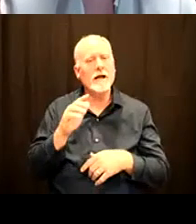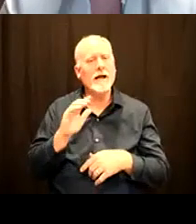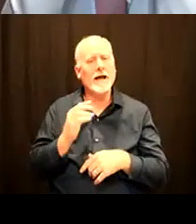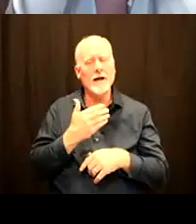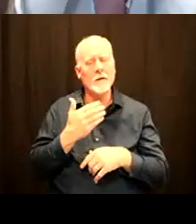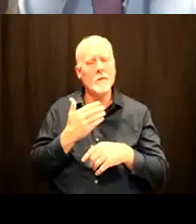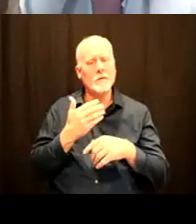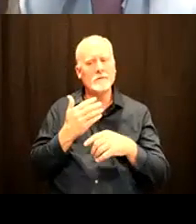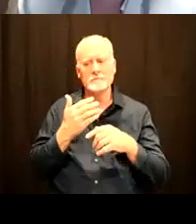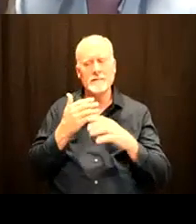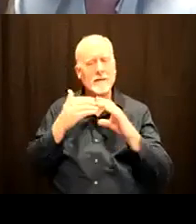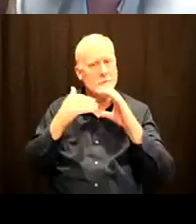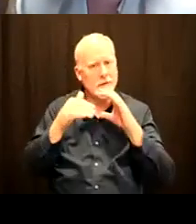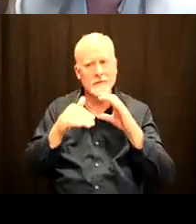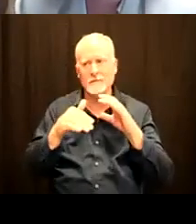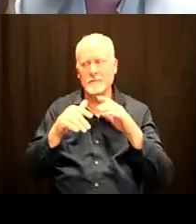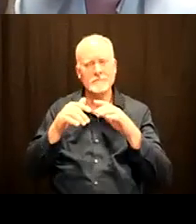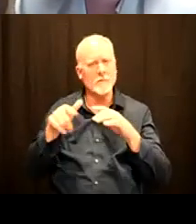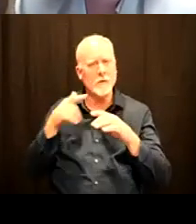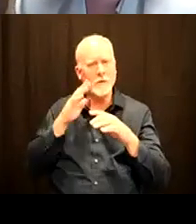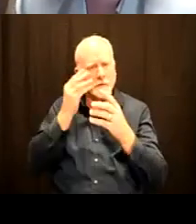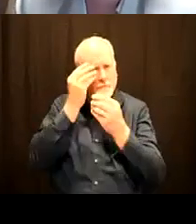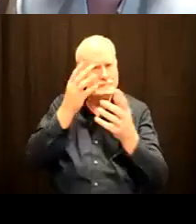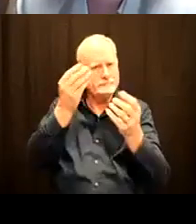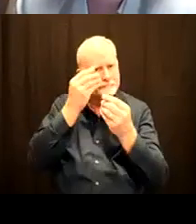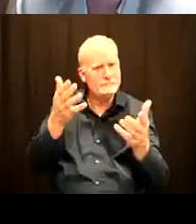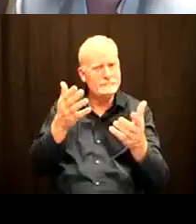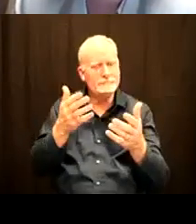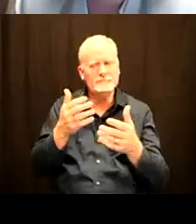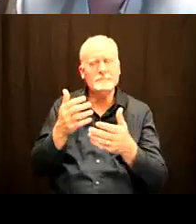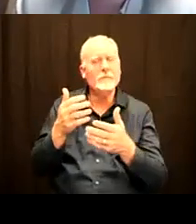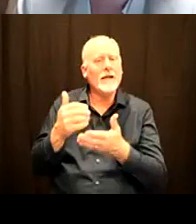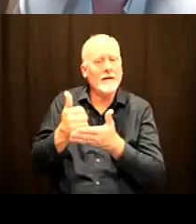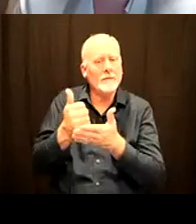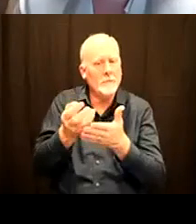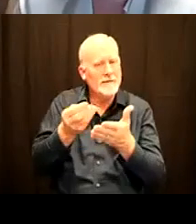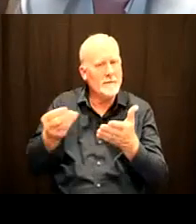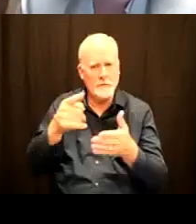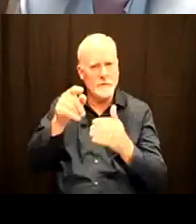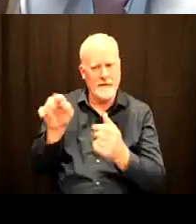uh marketing strategy have developed some really helpful materials that are available on the uab